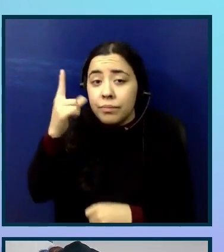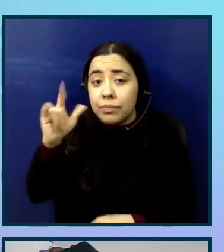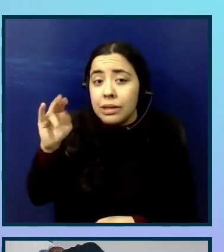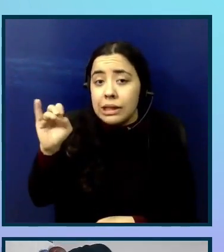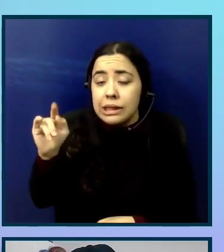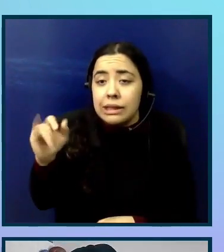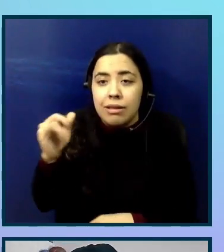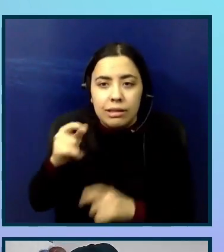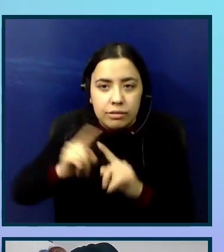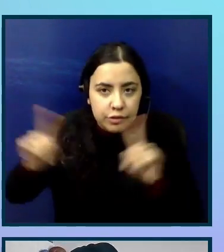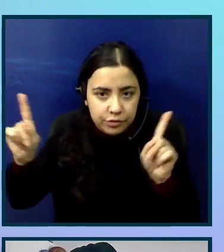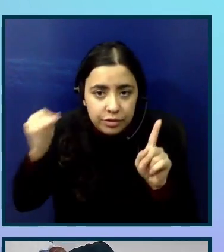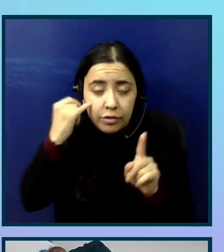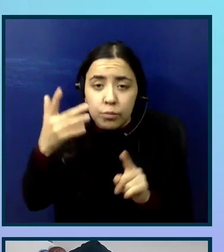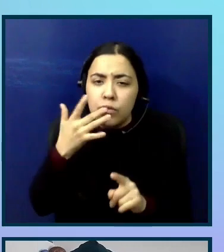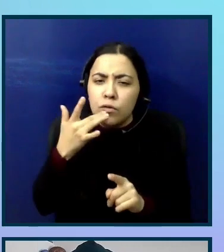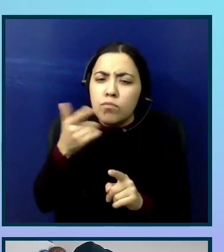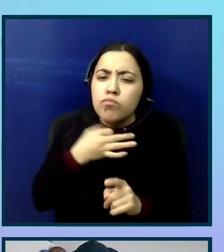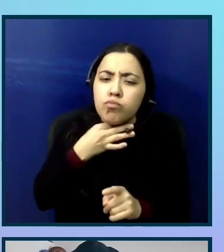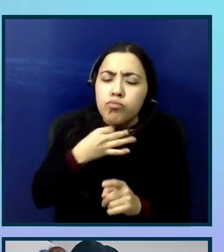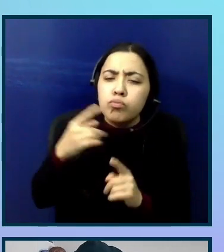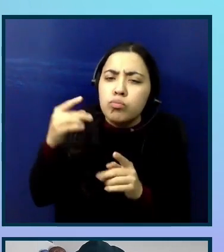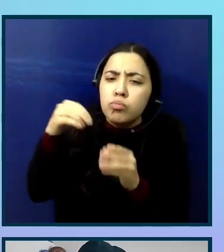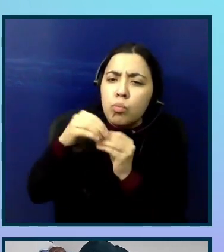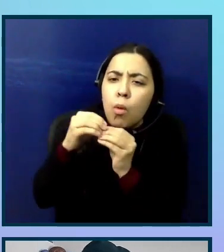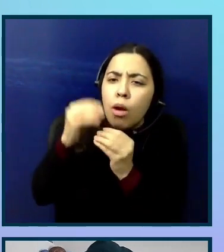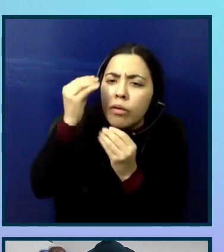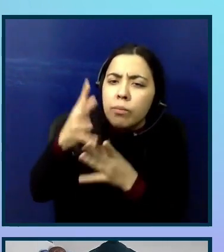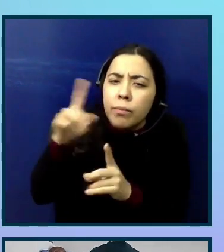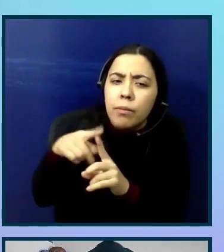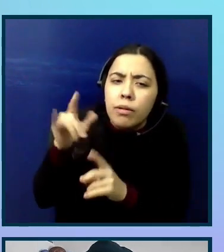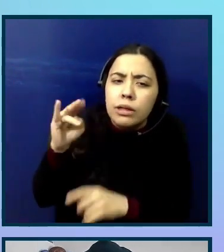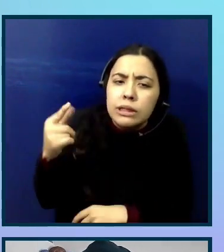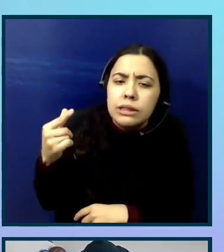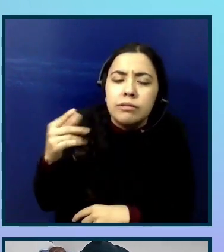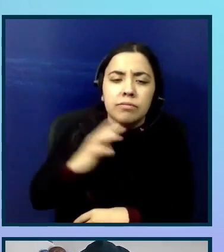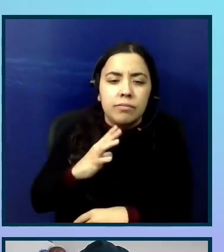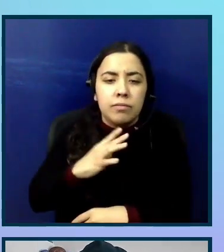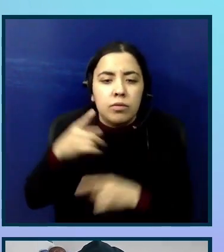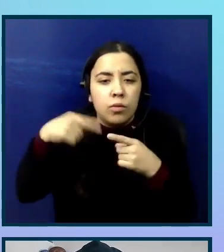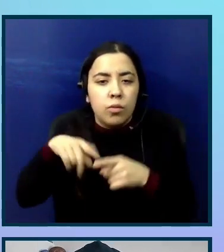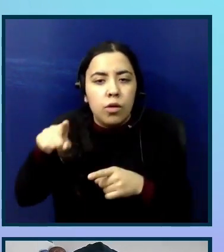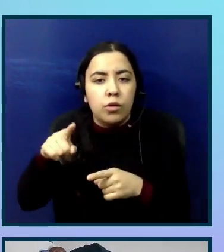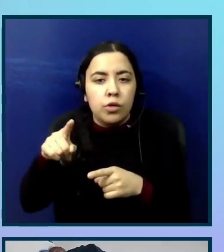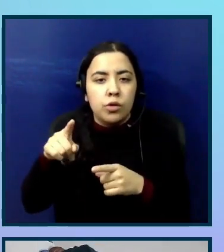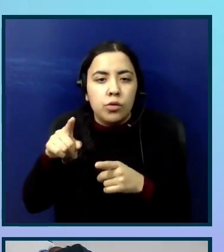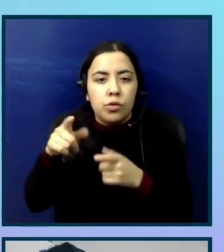For those who wanna know, linting is more of as you cope. So I have two screenshots up here and I'll talk through both of them.